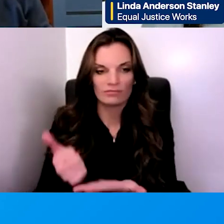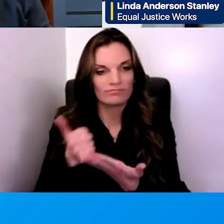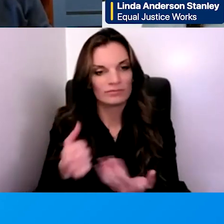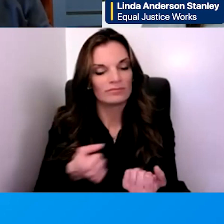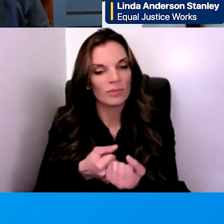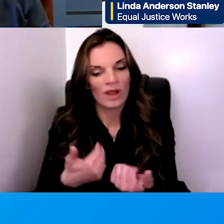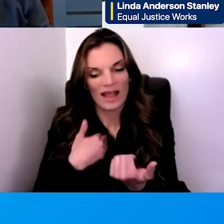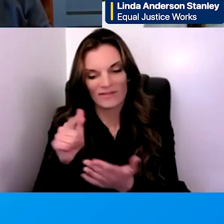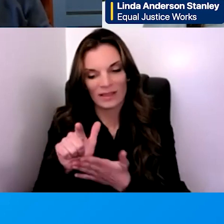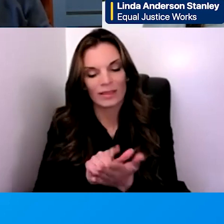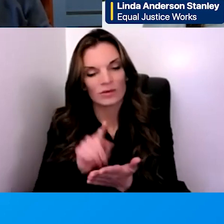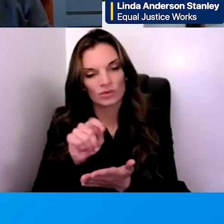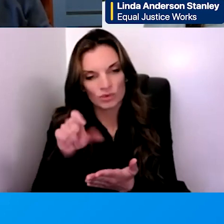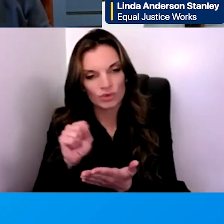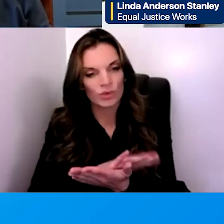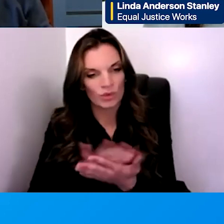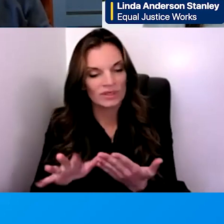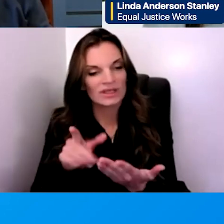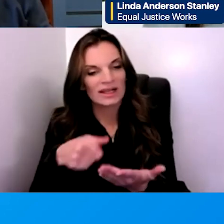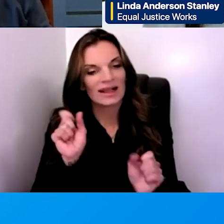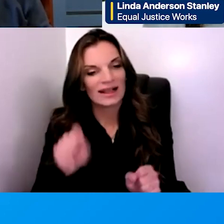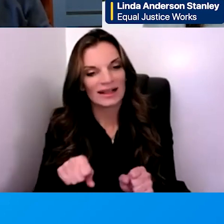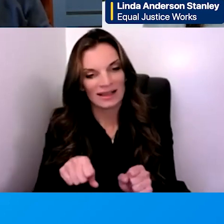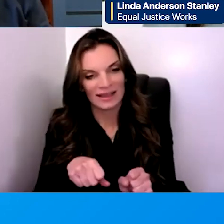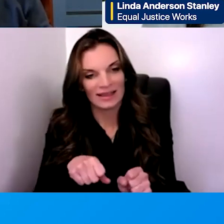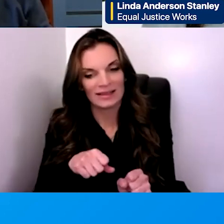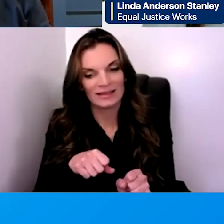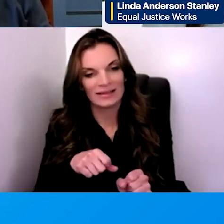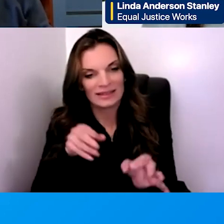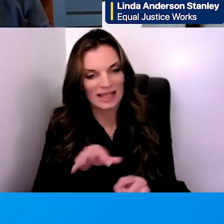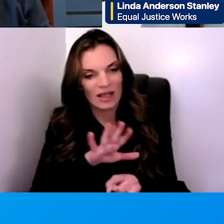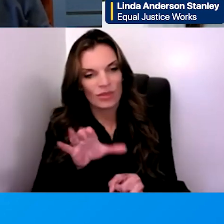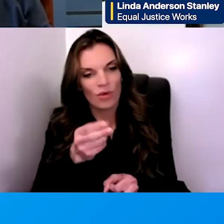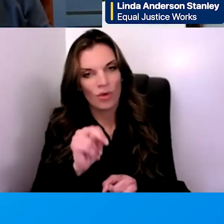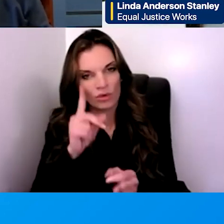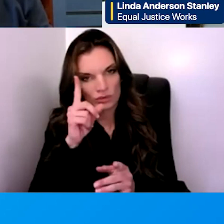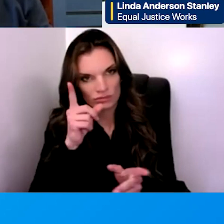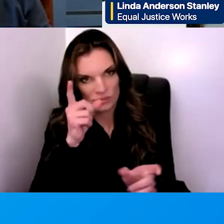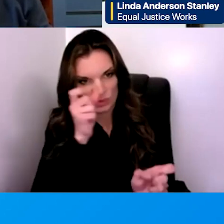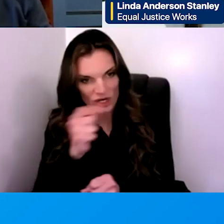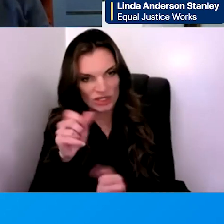hands the legal tools so they can design their own strategies to obtain not only disaster